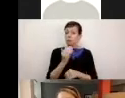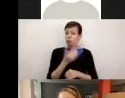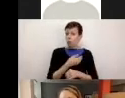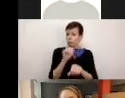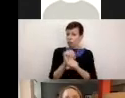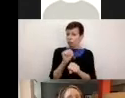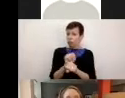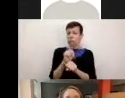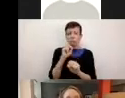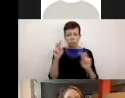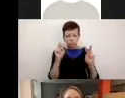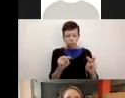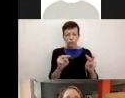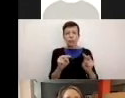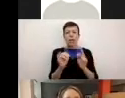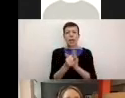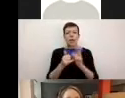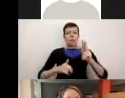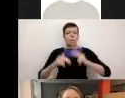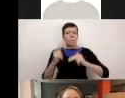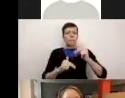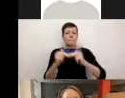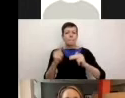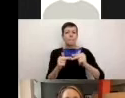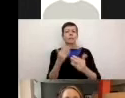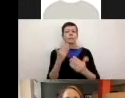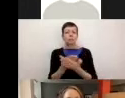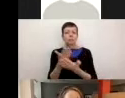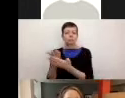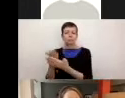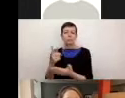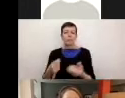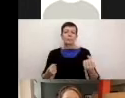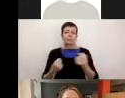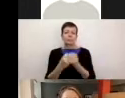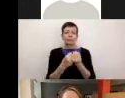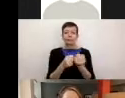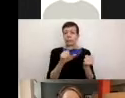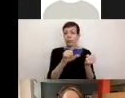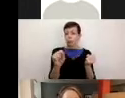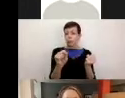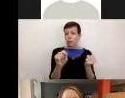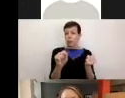case for support for 2023 to 2026 and will drive and influence our evaluation and program